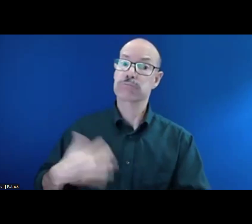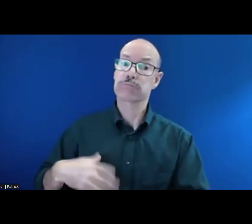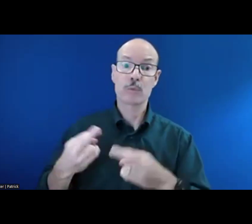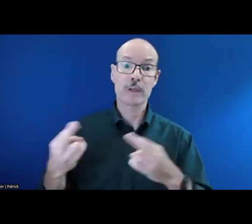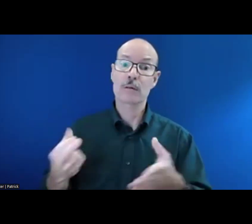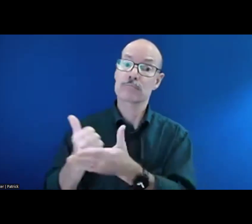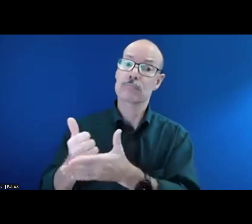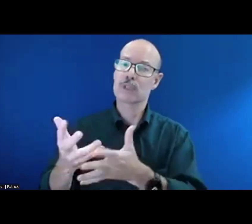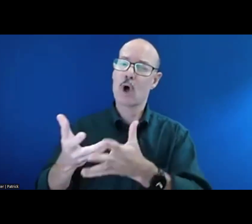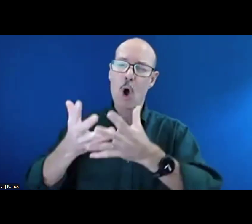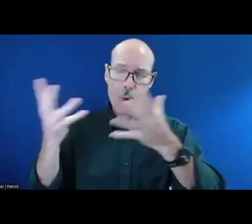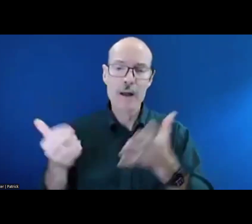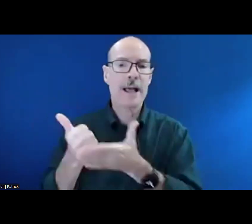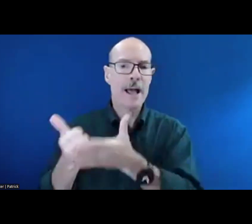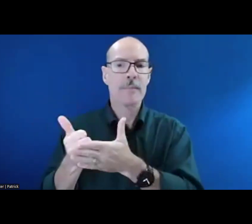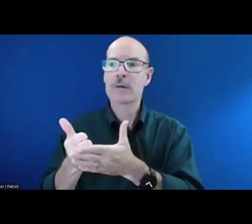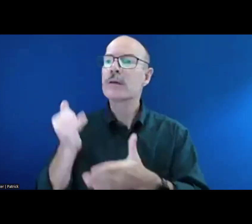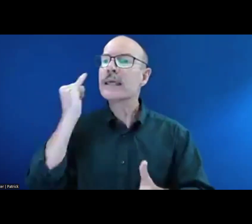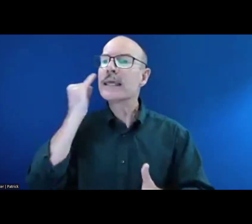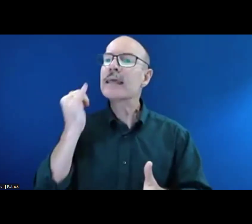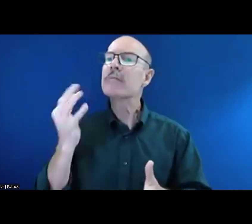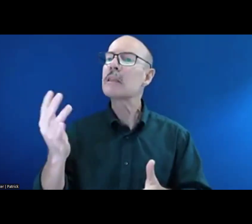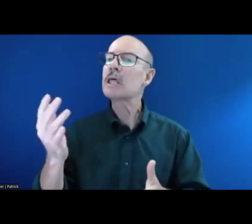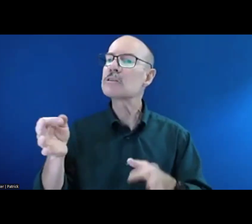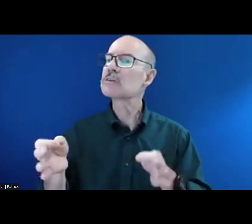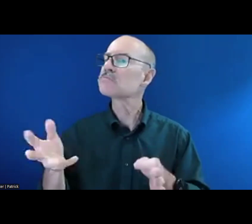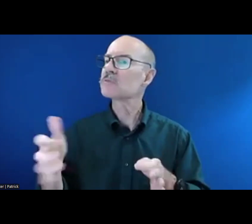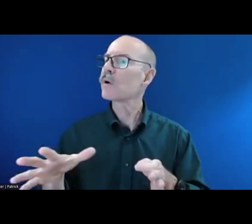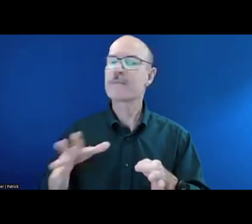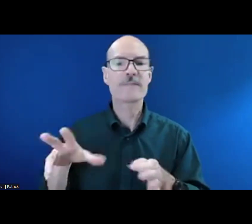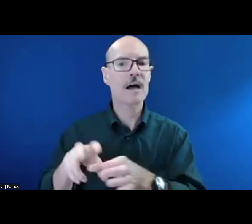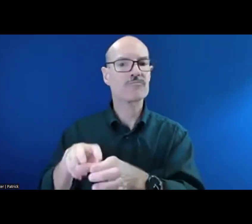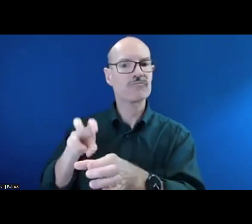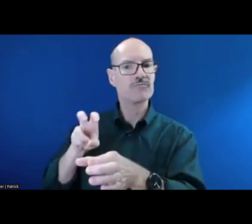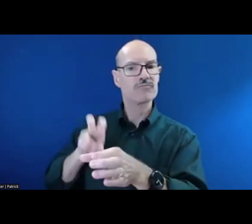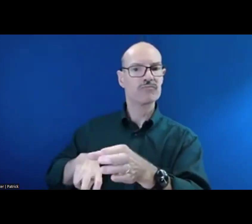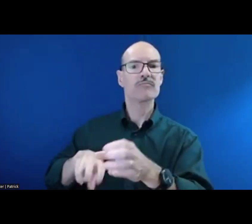That is often a great point. Thanks for bringing that up, Julie. And let's see.